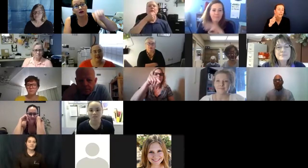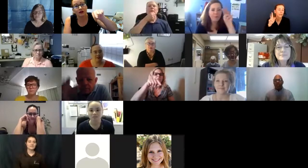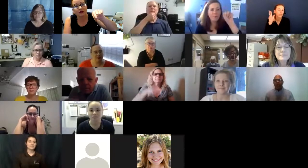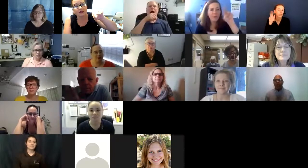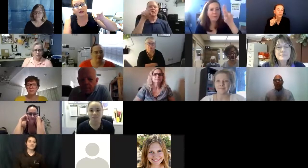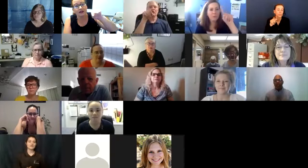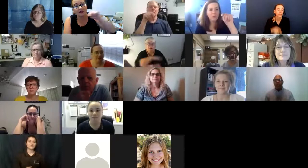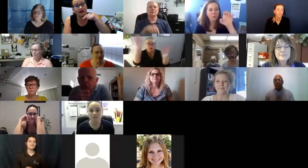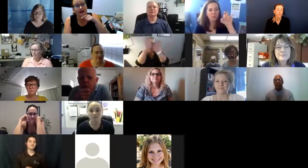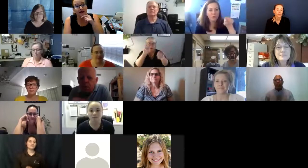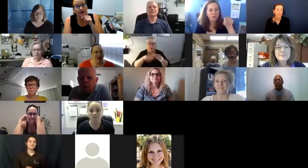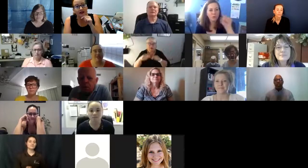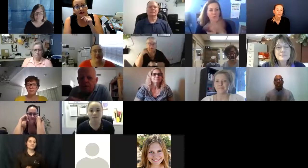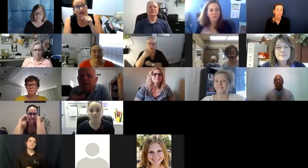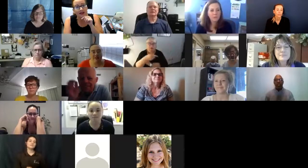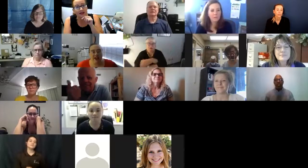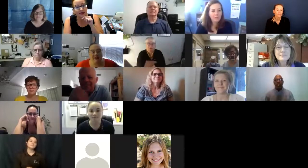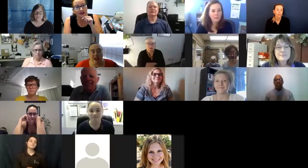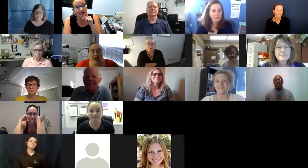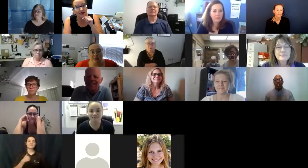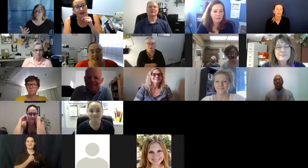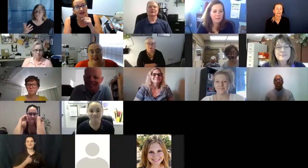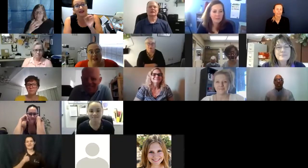Amy: unmute your video Everyone: unmute your microphone.